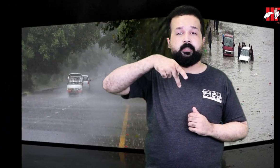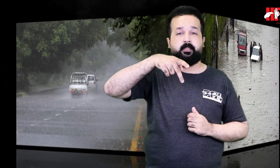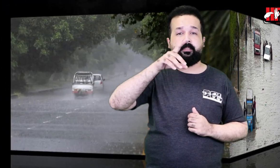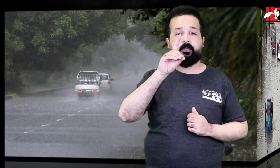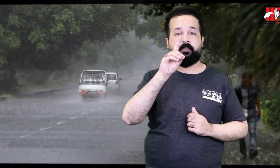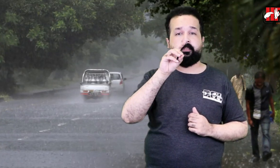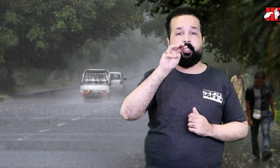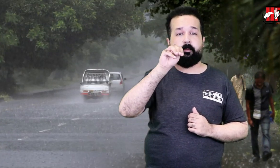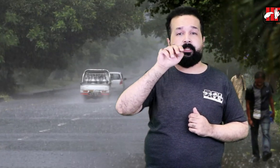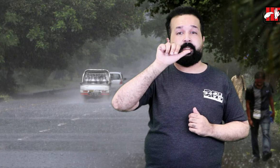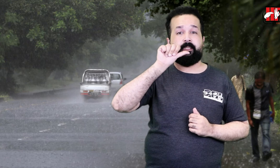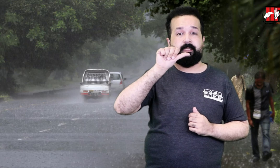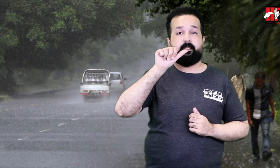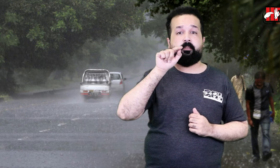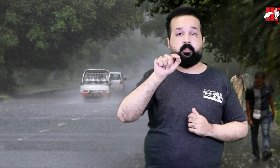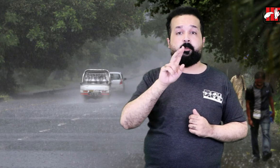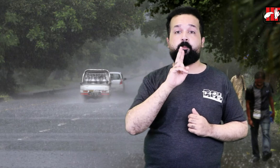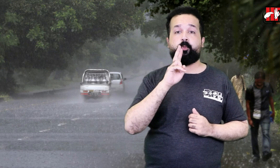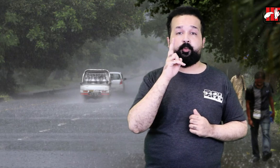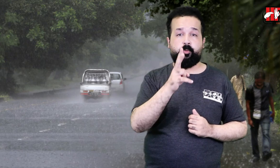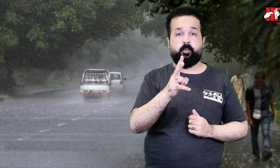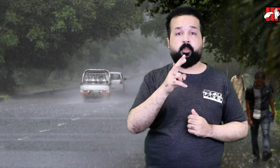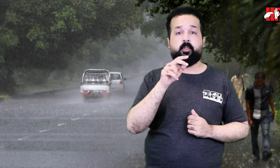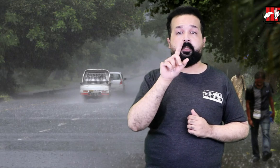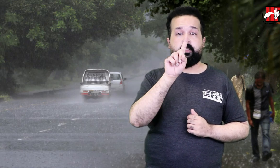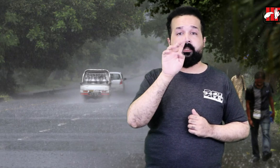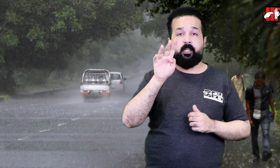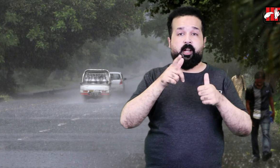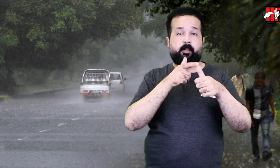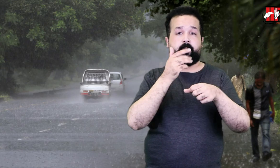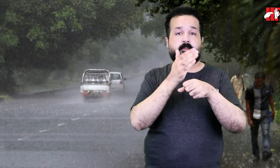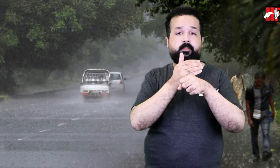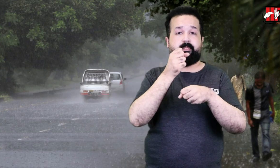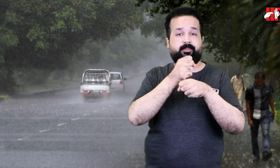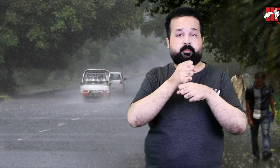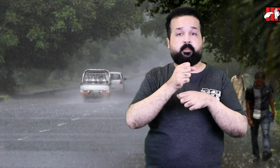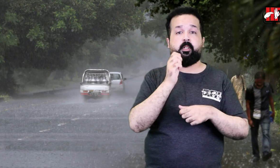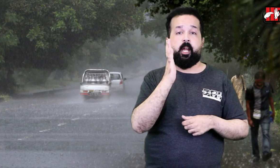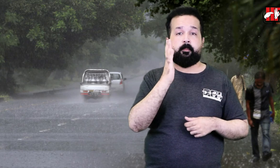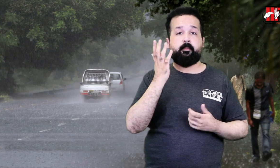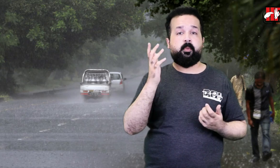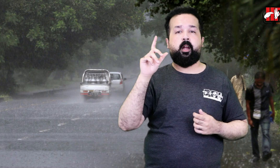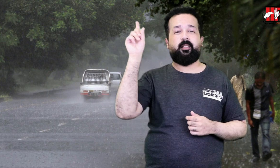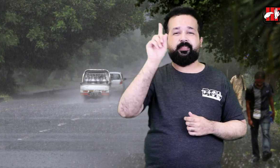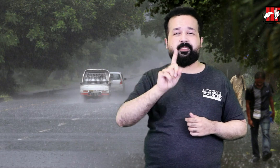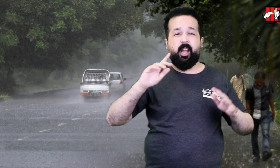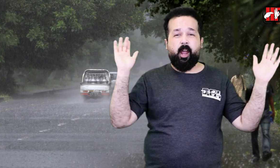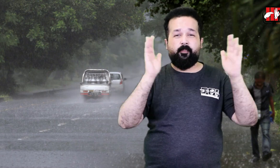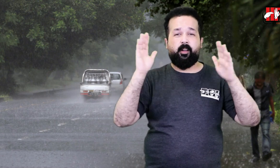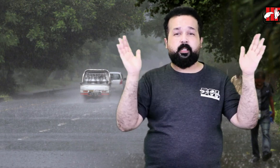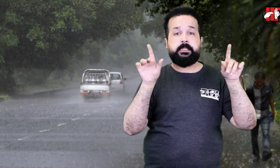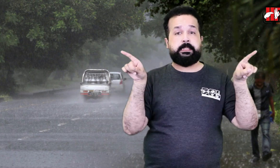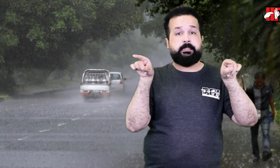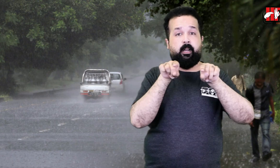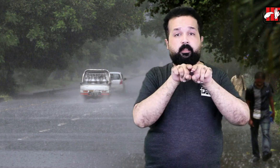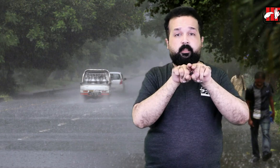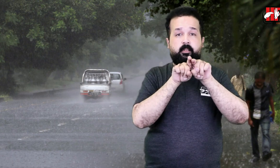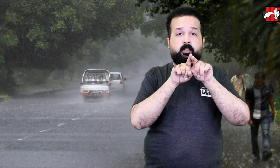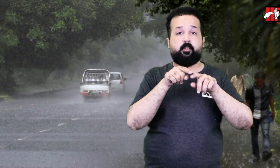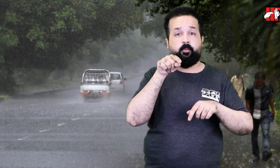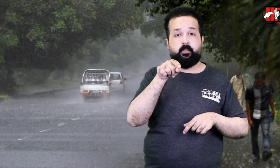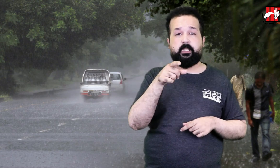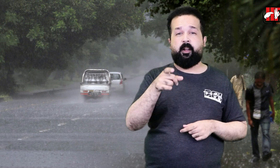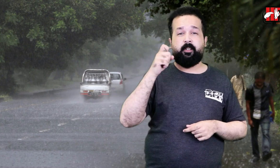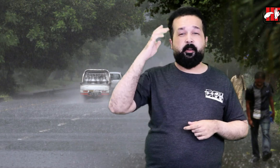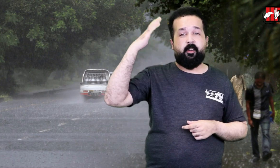The PDMA says that there is a possibility of thundershowers till August 14.